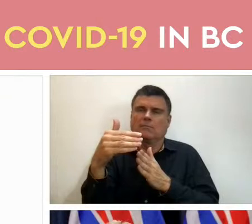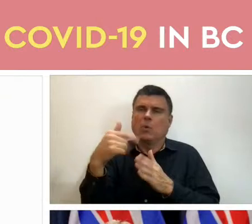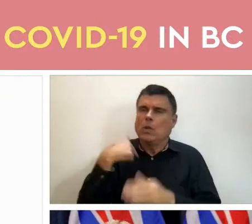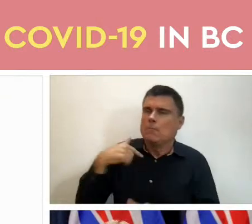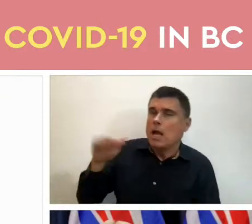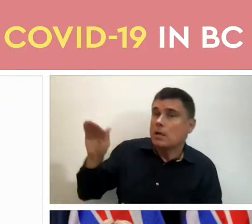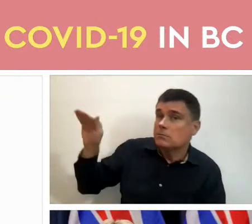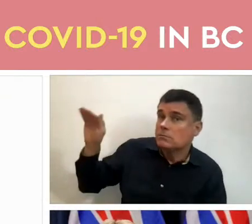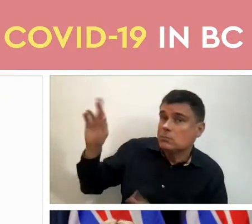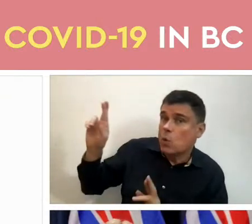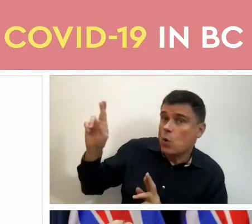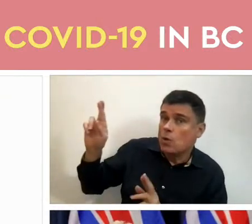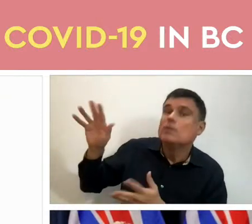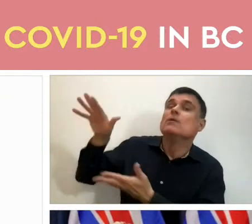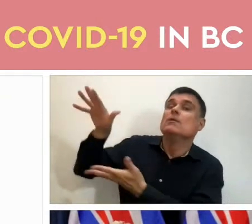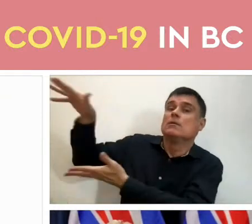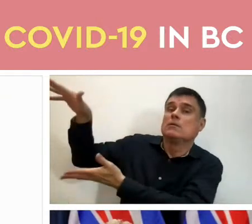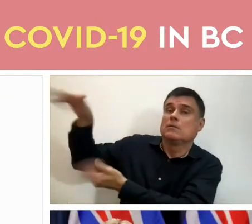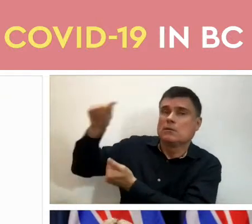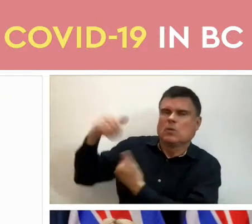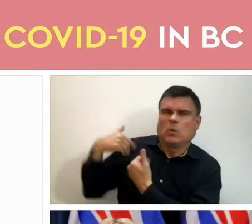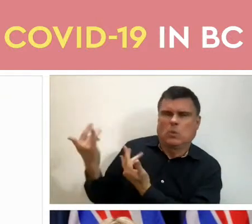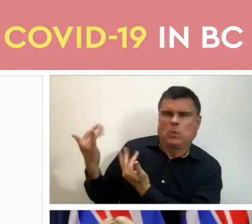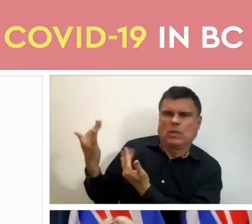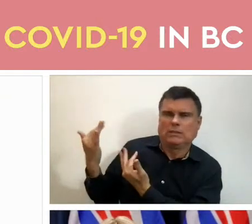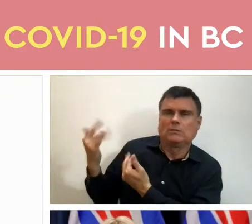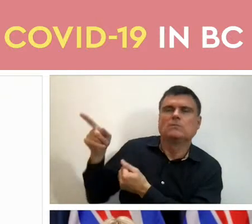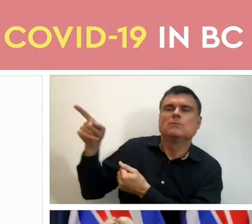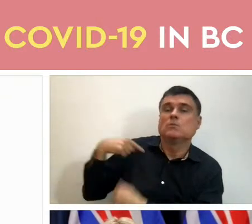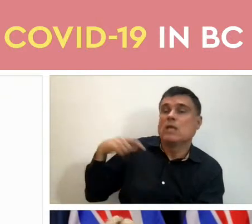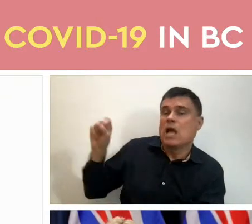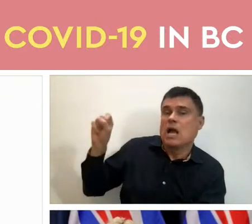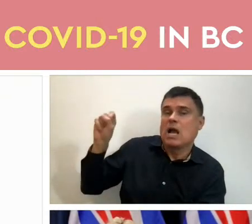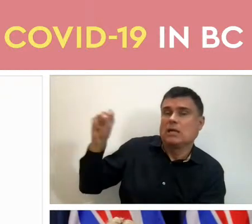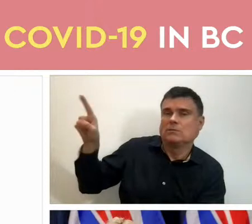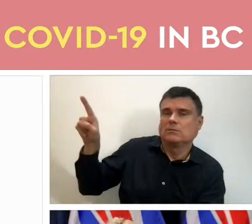And we have requested our share